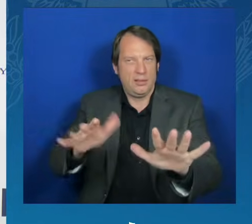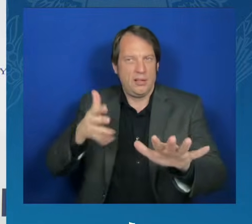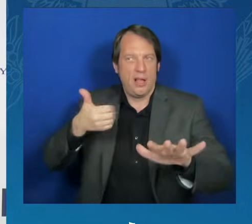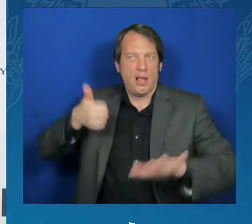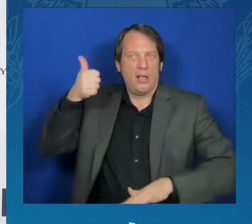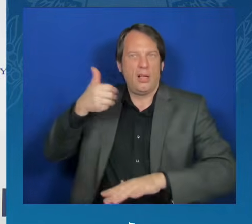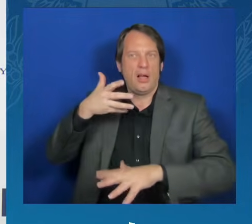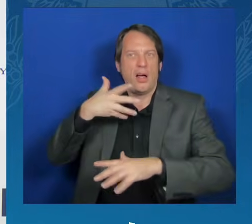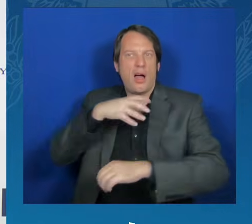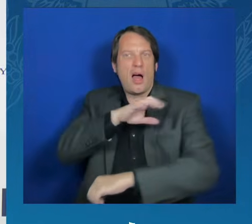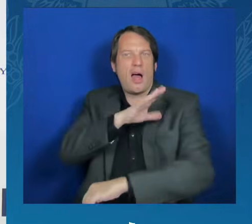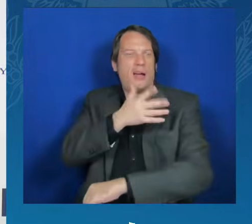Make no mistake,